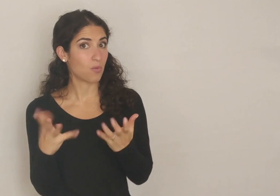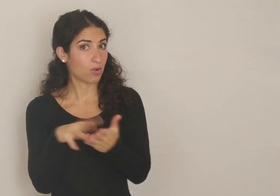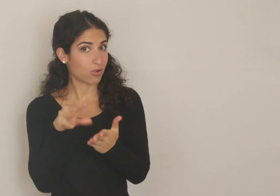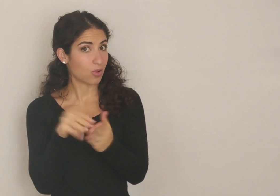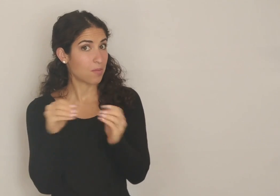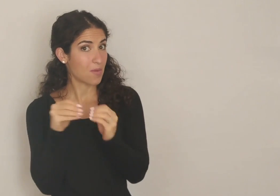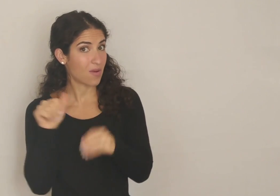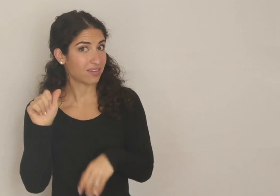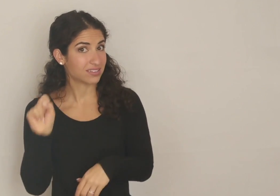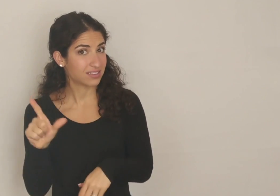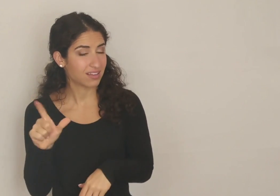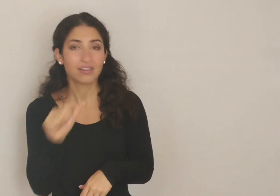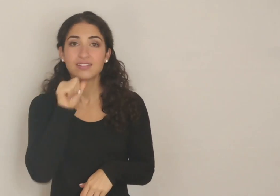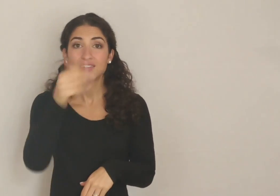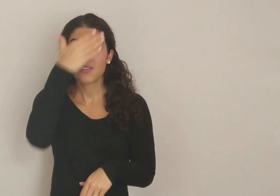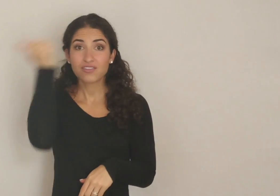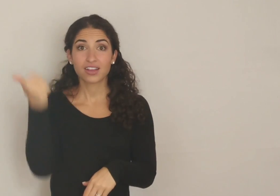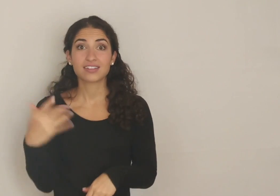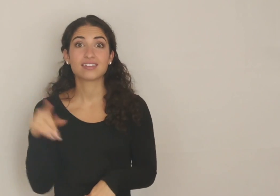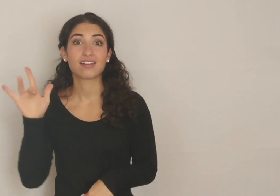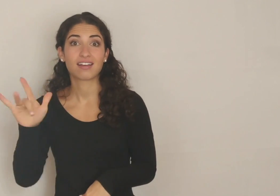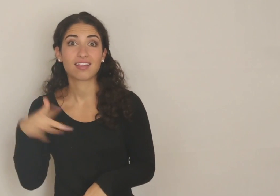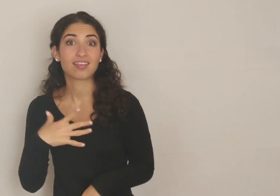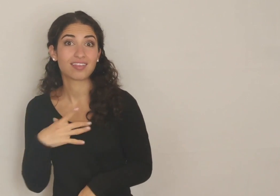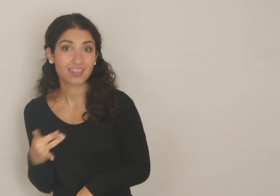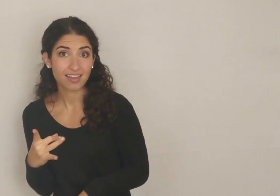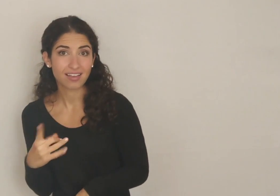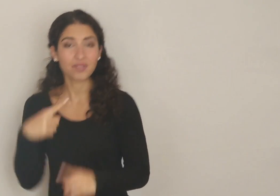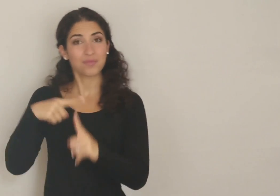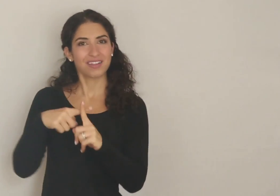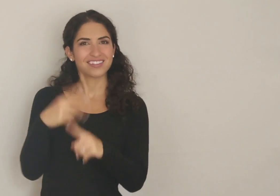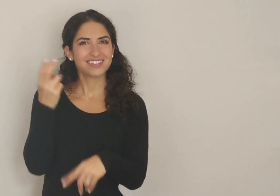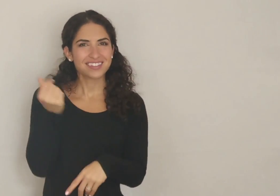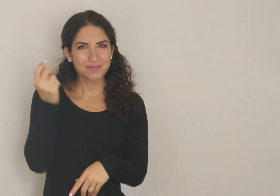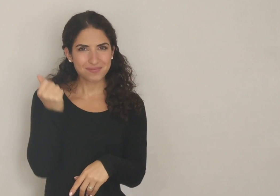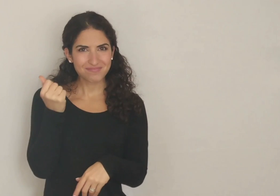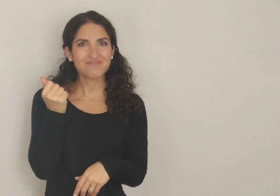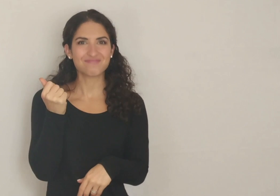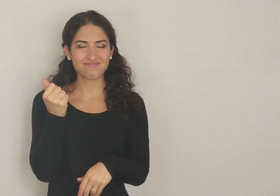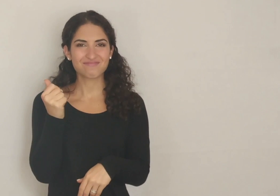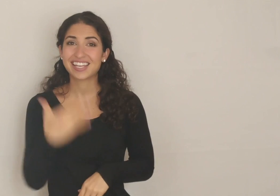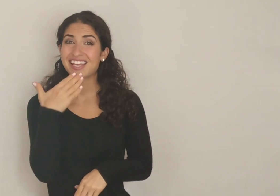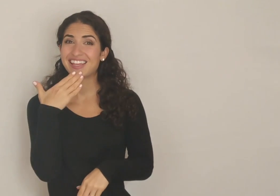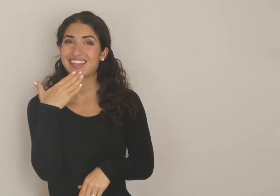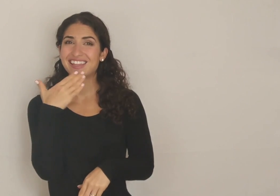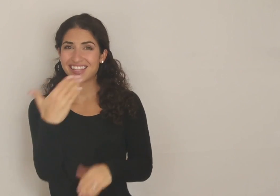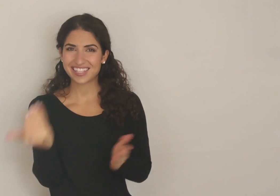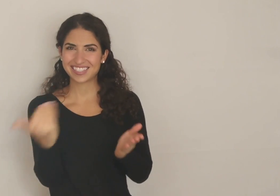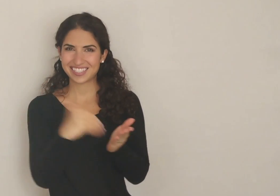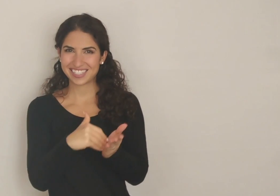and you want to learn more ASL, don't forget to click "like", plus subscribe!